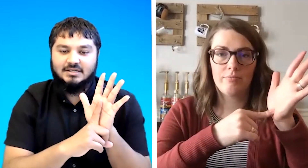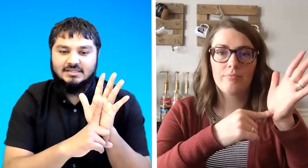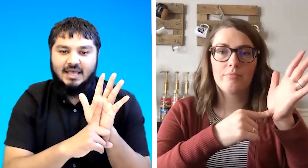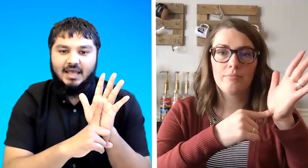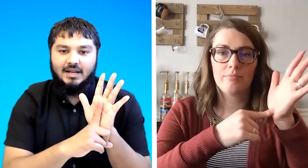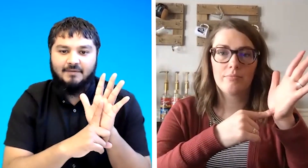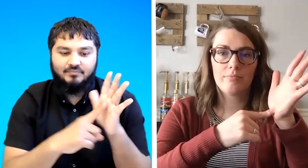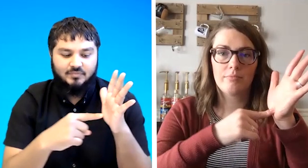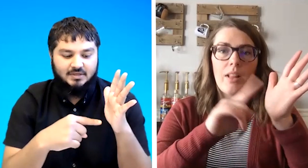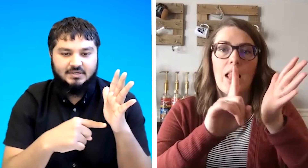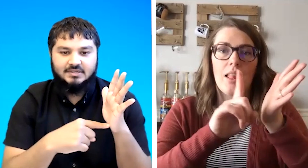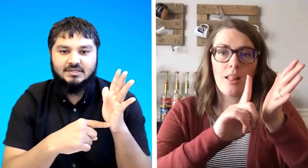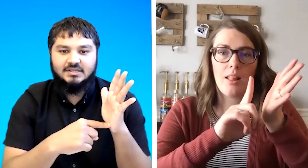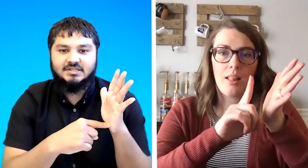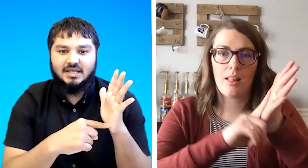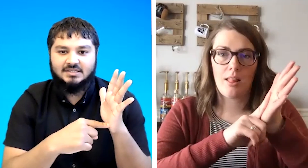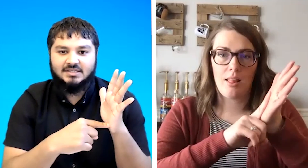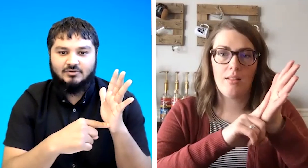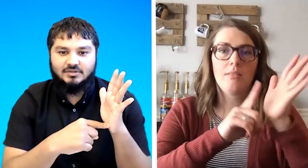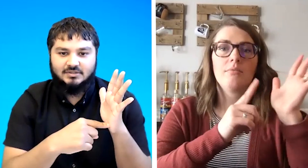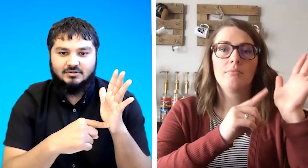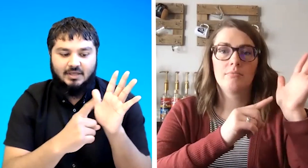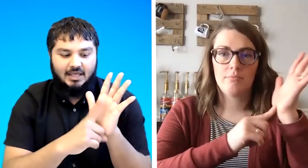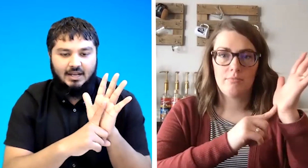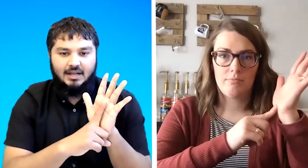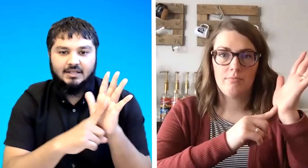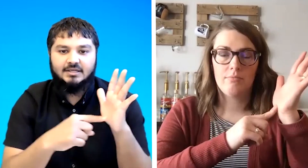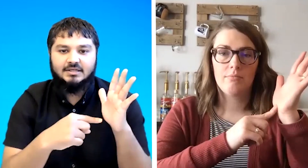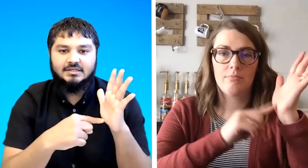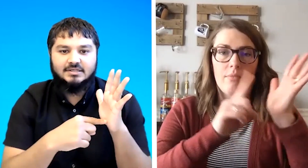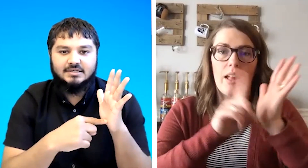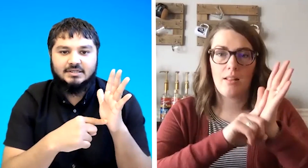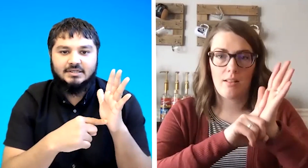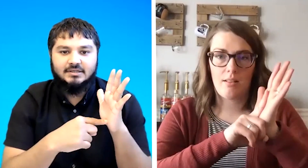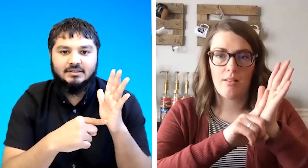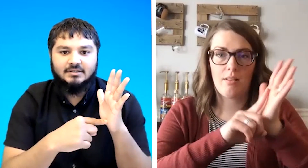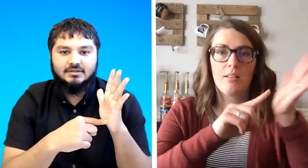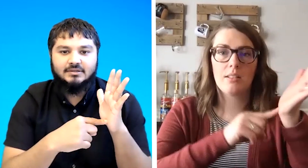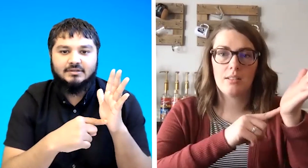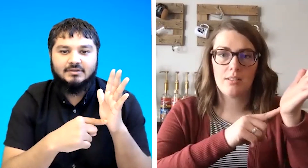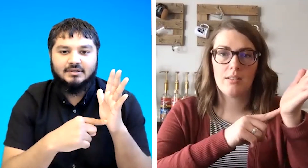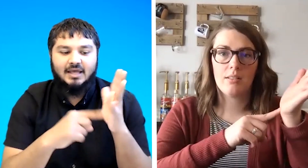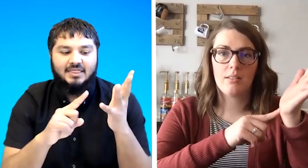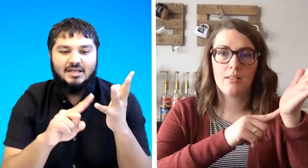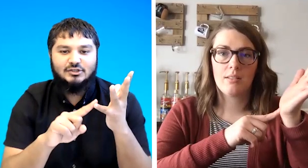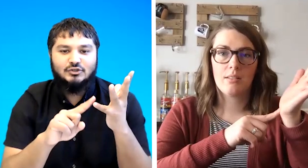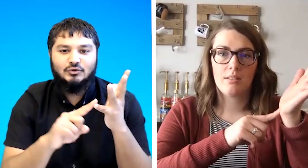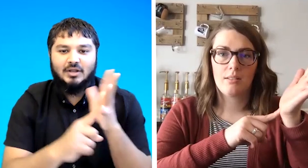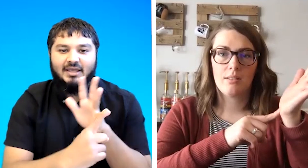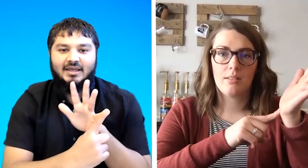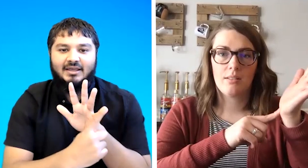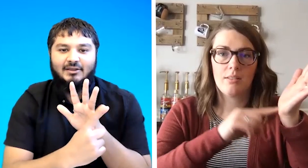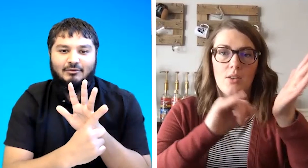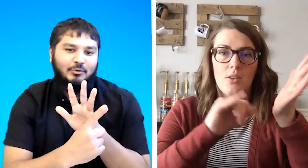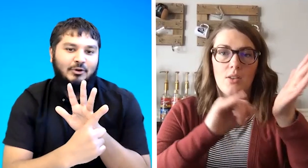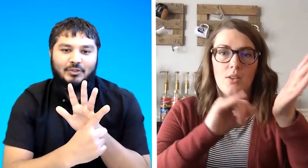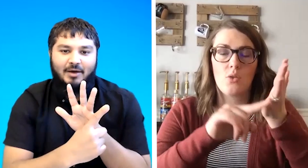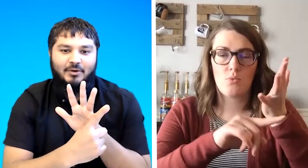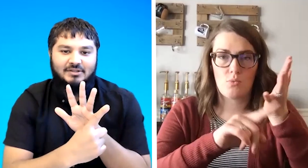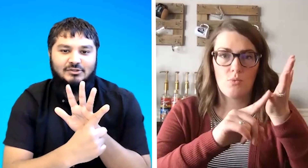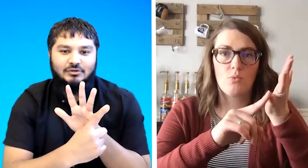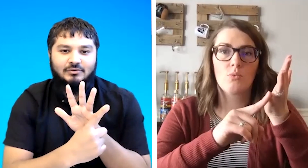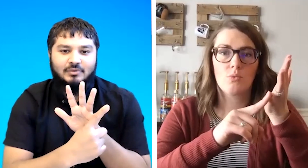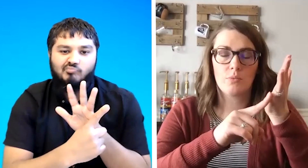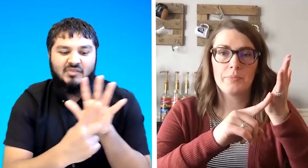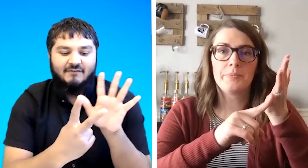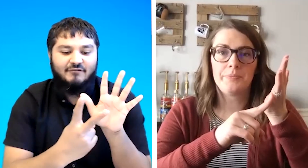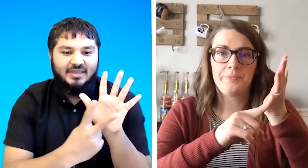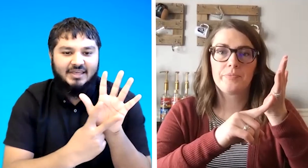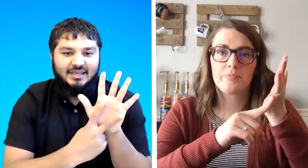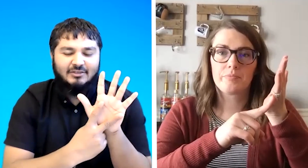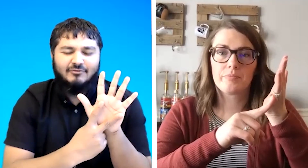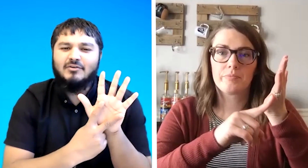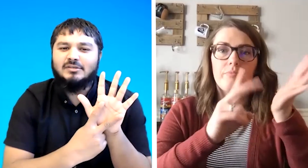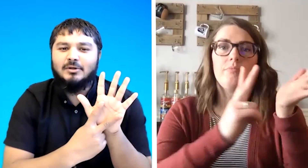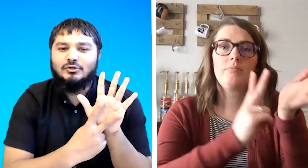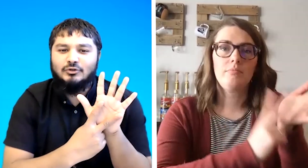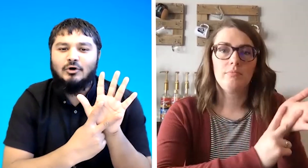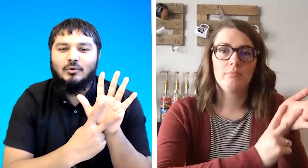is n t stands out so l t and that's u like a we know that one is u v is very similar to your one